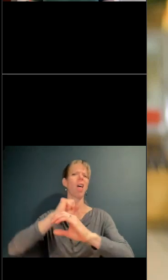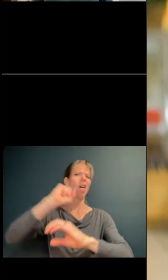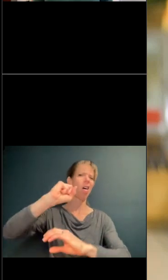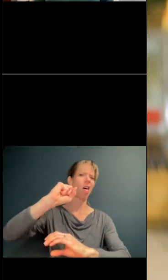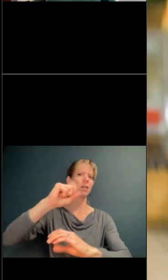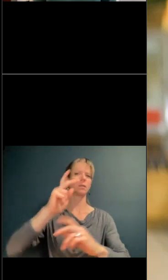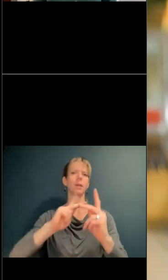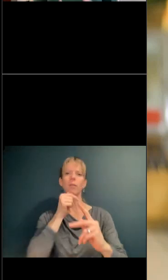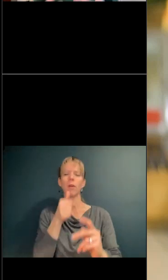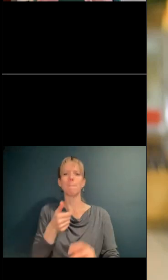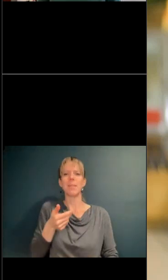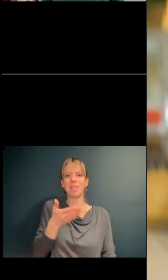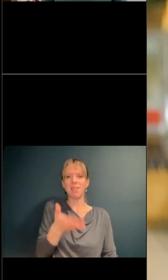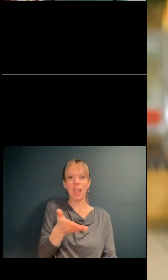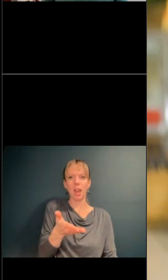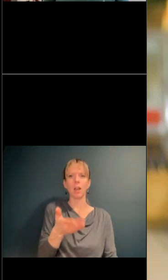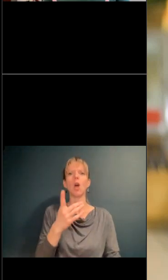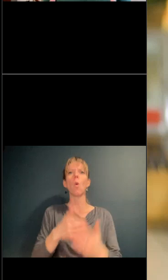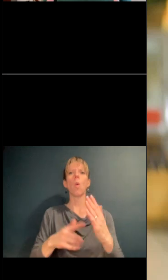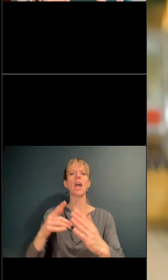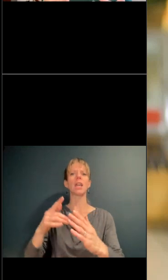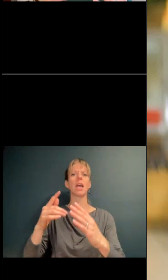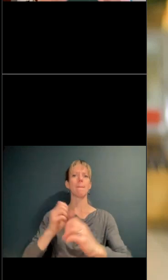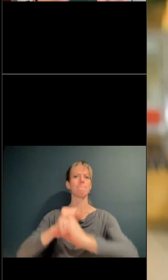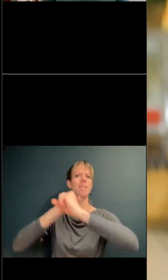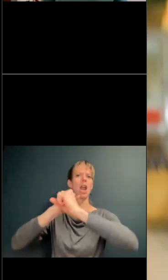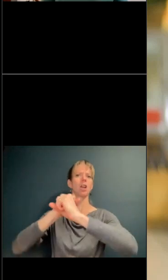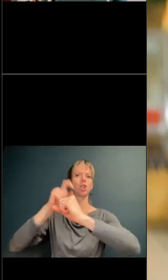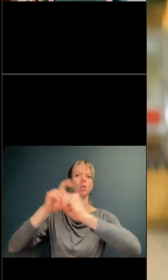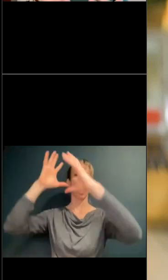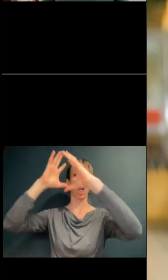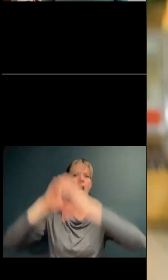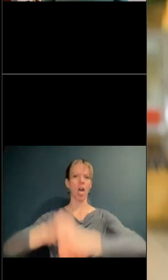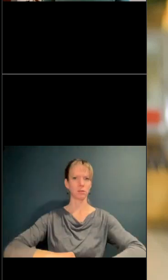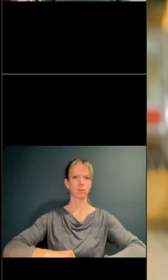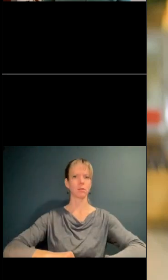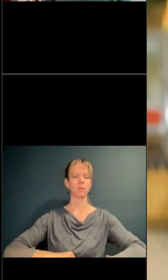What are the barriers we have to name if we're going to break those down and move forward?